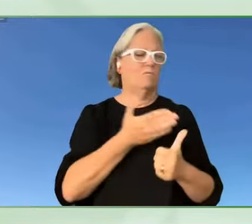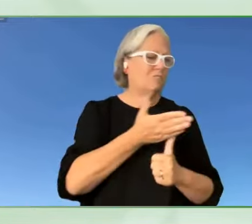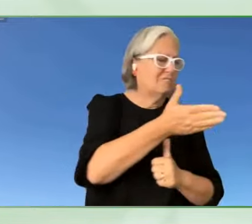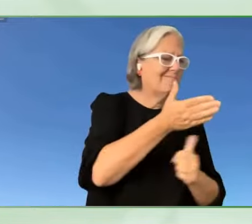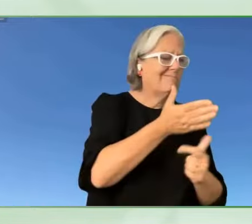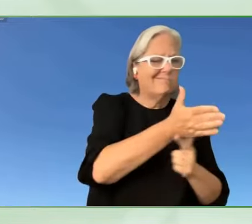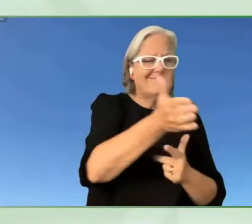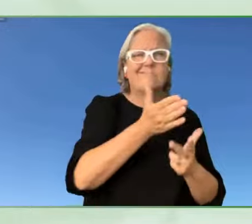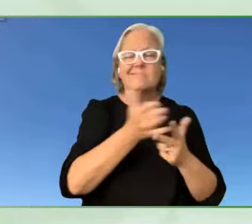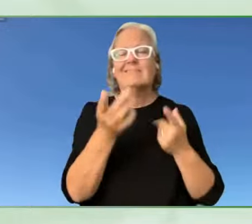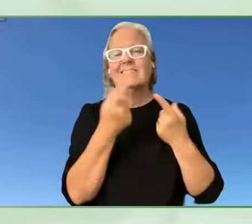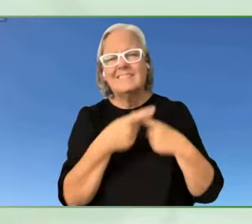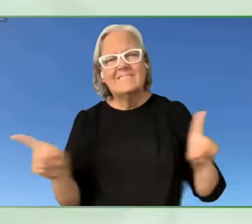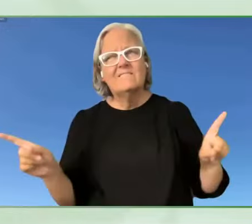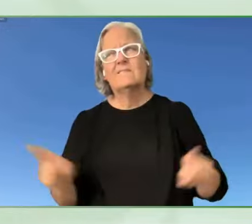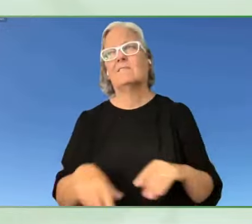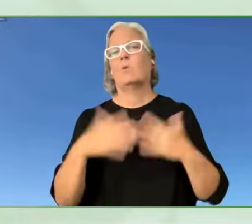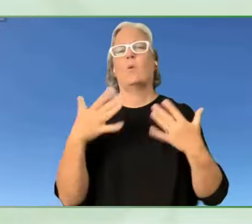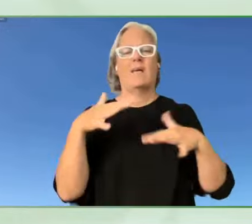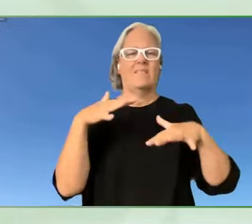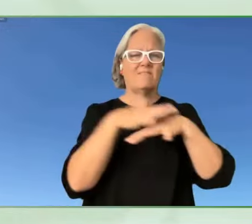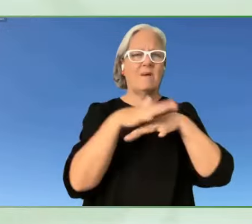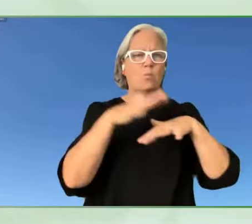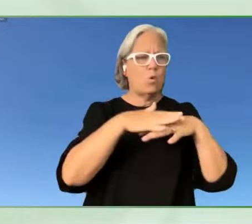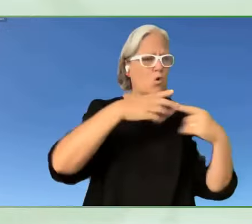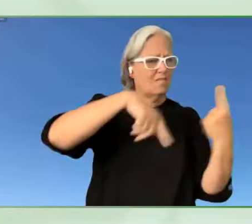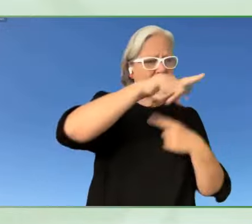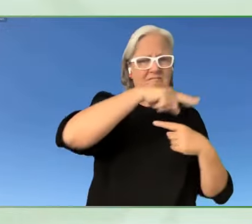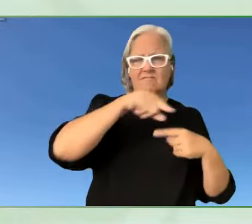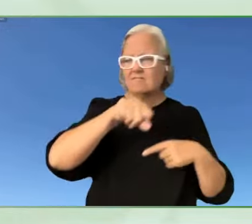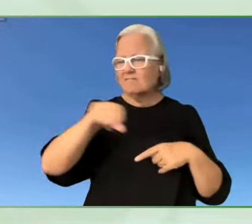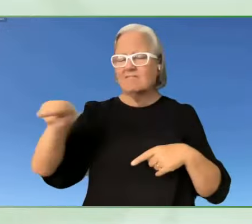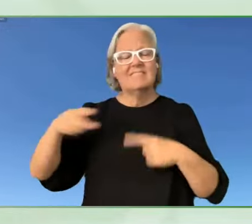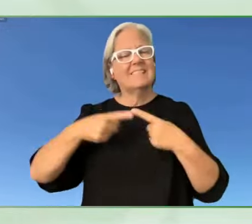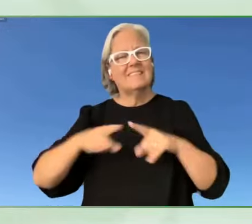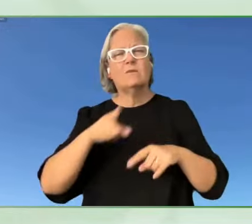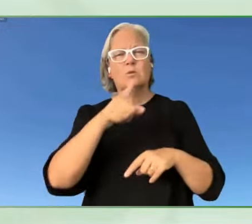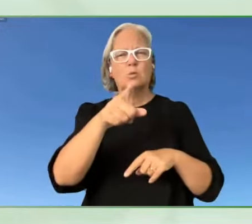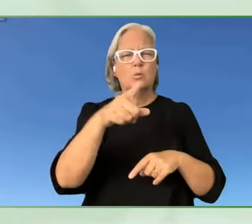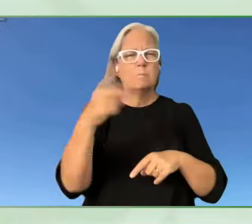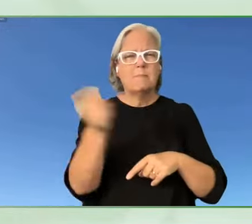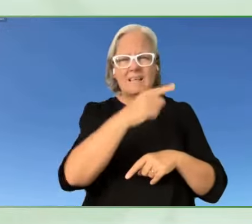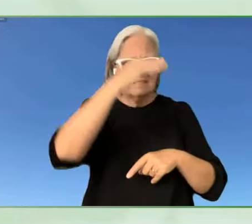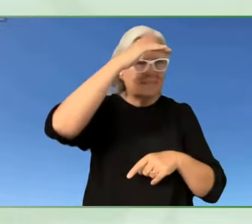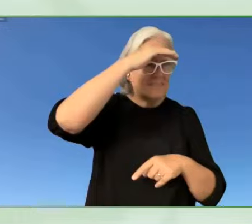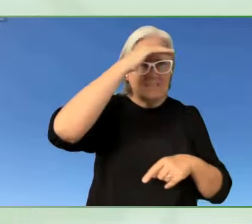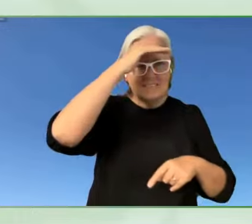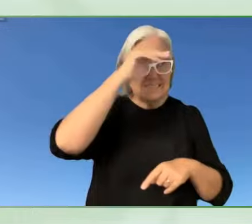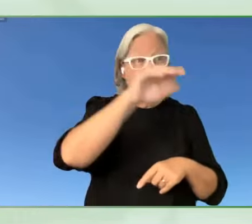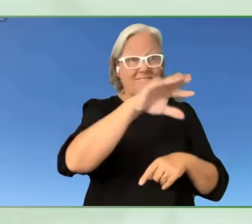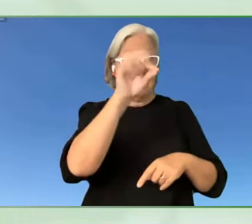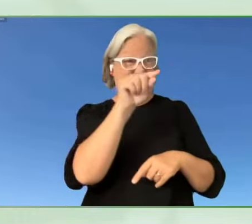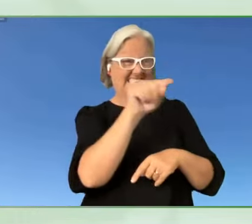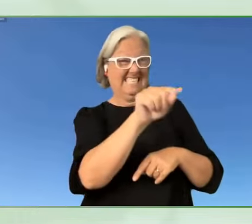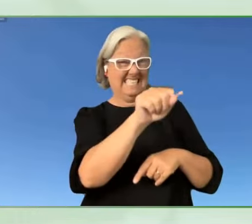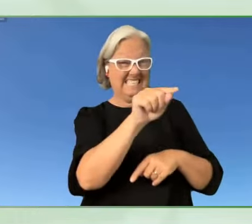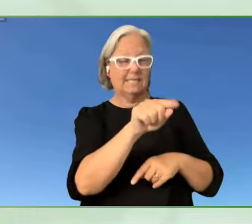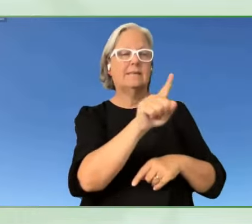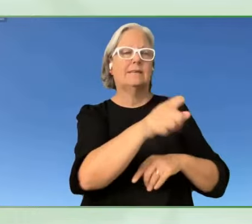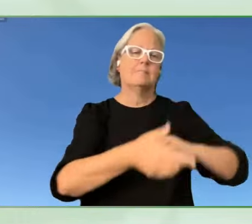this very specific understanding of the things we share as human beings and not focusing so much on the things where we are different, but actually we do share some things. And this concept of UDL can be implemented anywhere. But the complexity of it, of Universal Design as embracing all of us and all of our differences also requires knowledge. We have to be very aware of that, that it requires knowledge from different disciplines and lots of experience-based knowledge and user-based knowledge, but also multidisciplinary knowledge.